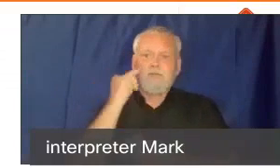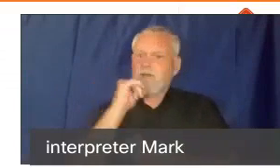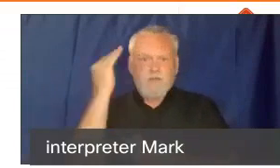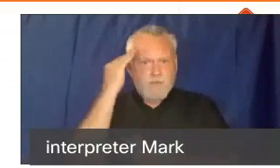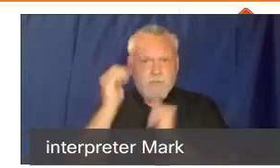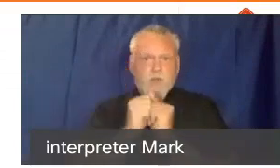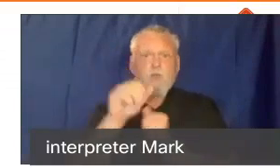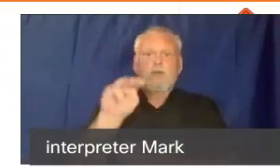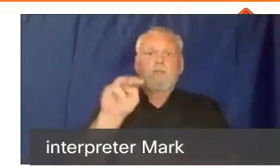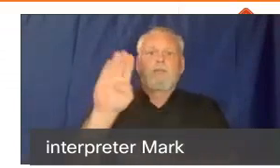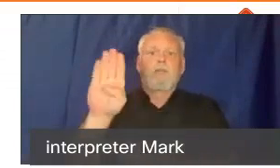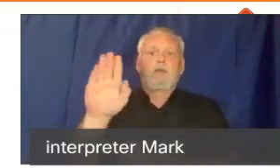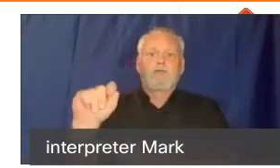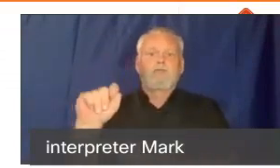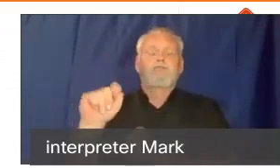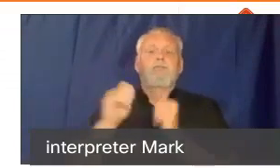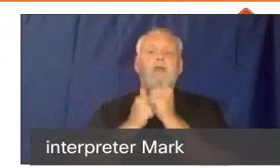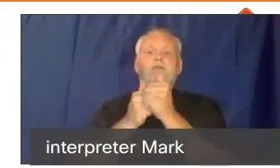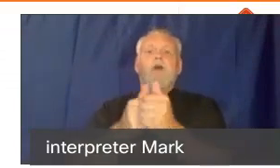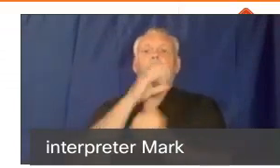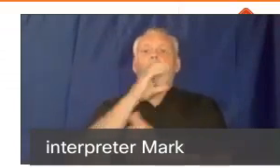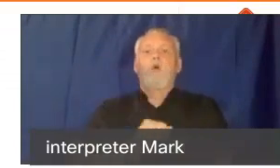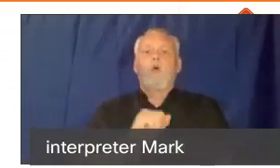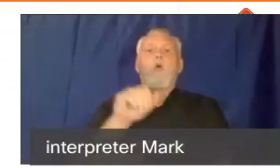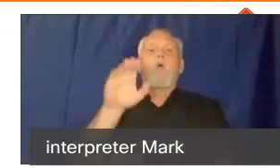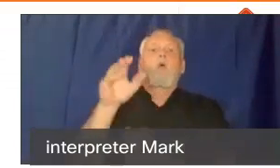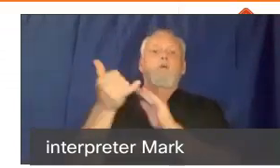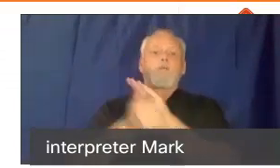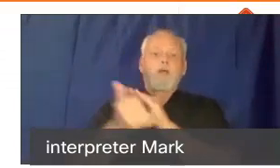The membranes trail follows the old metropolitan branch of the railroads.